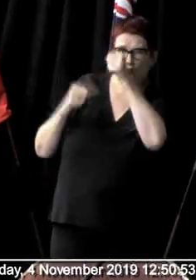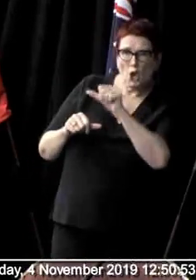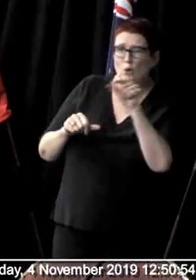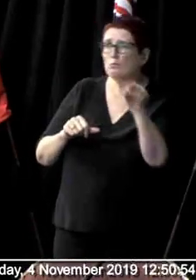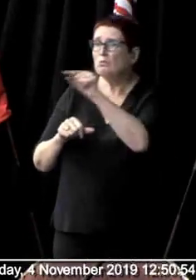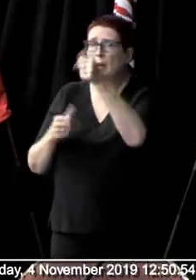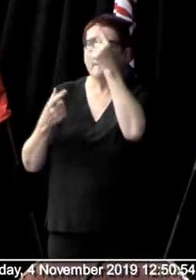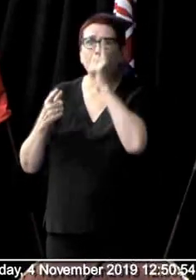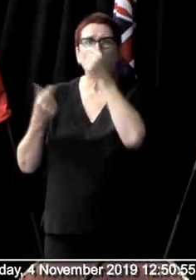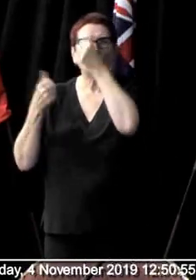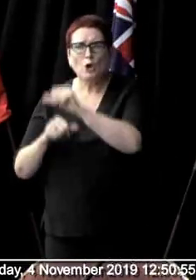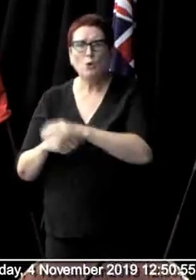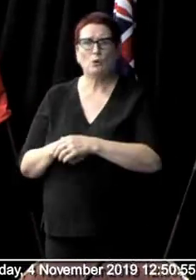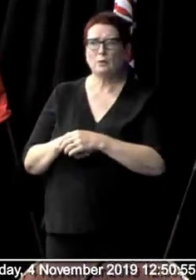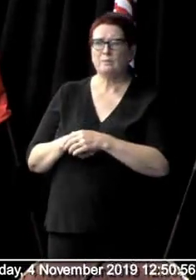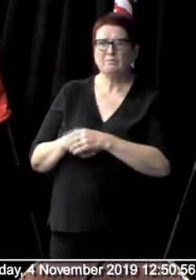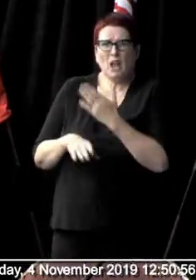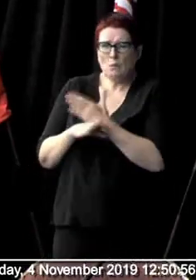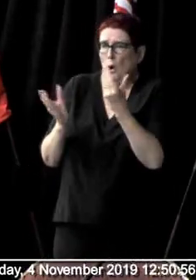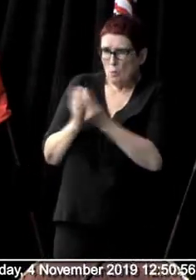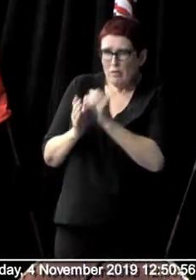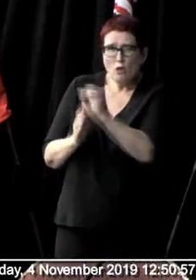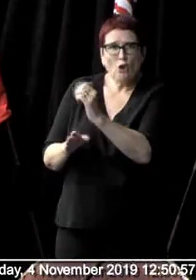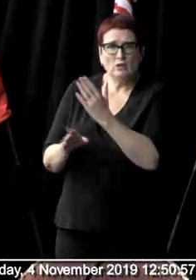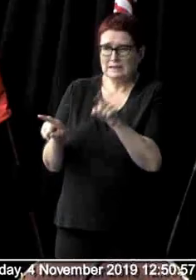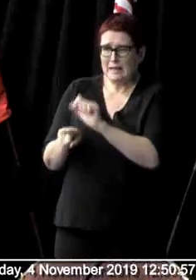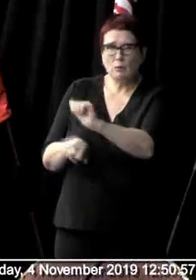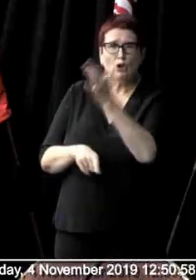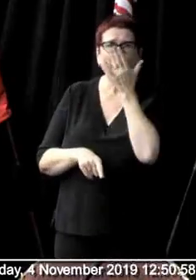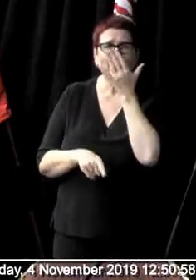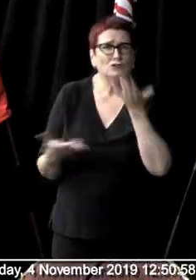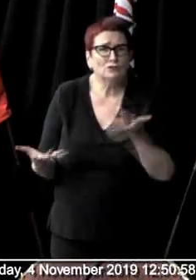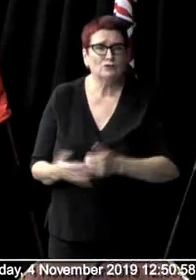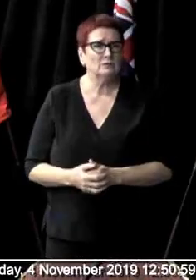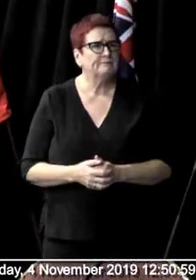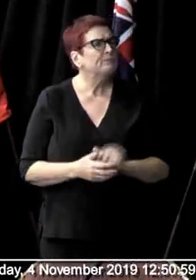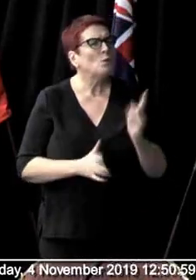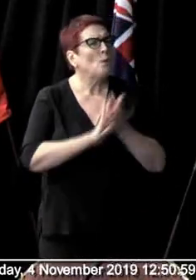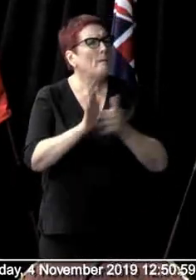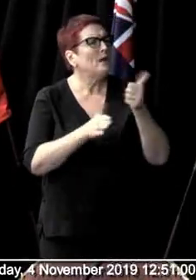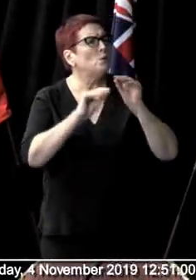and sits alongside her peers in her community. So for you what makes a good educational experience